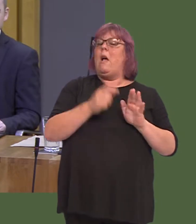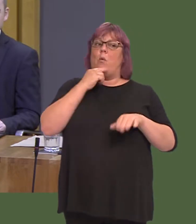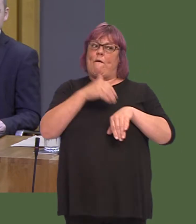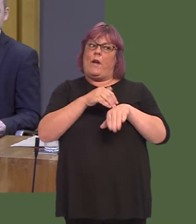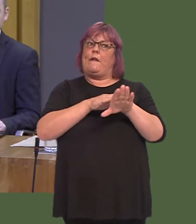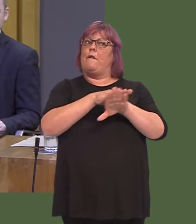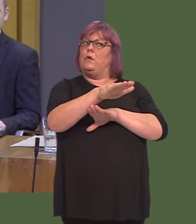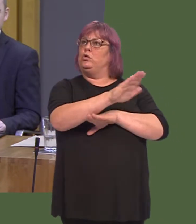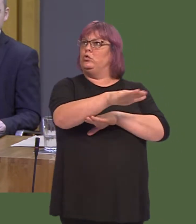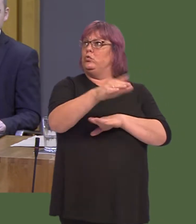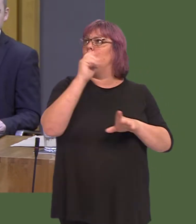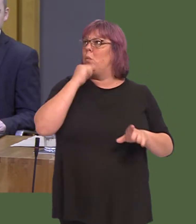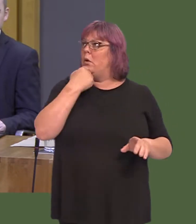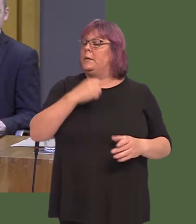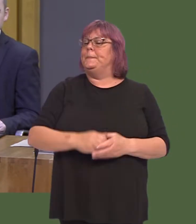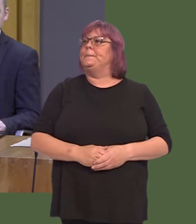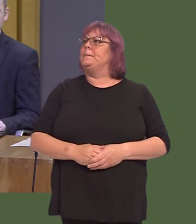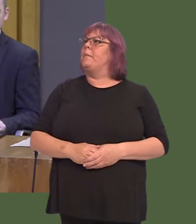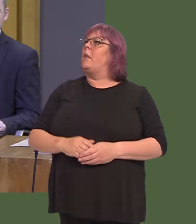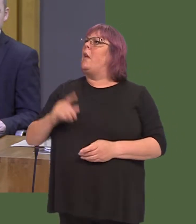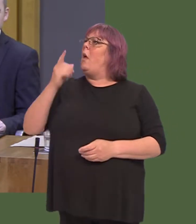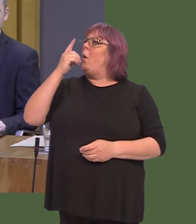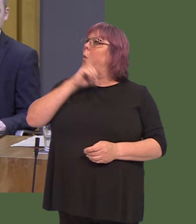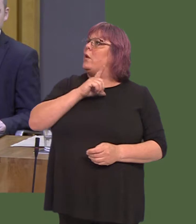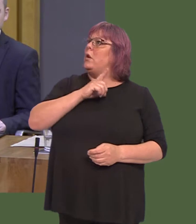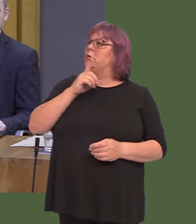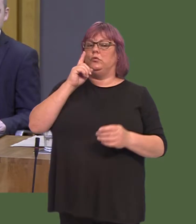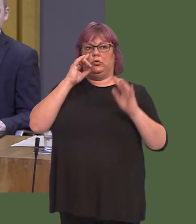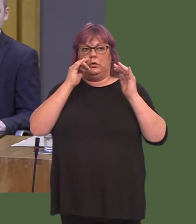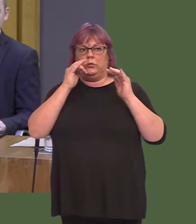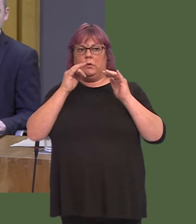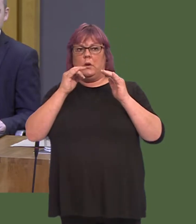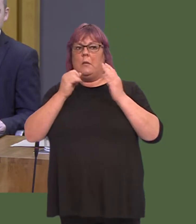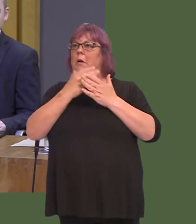First Minister, as a very first step, you could ensure that the planned automotive park